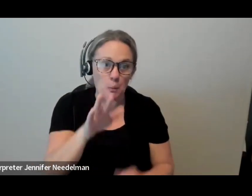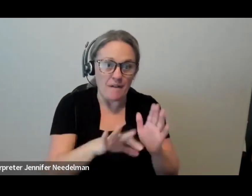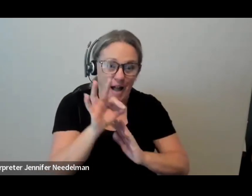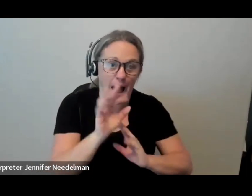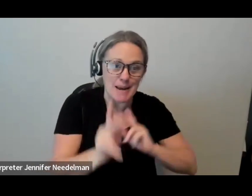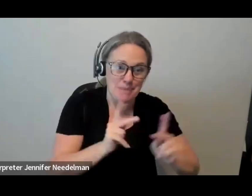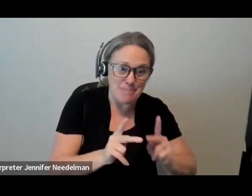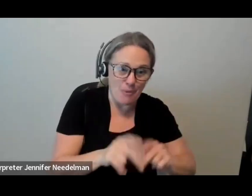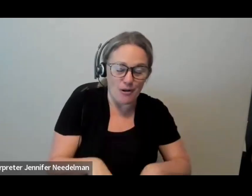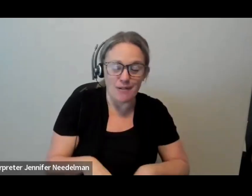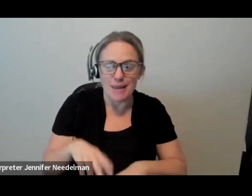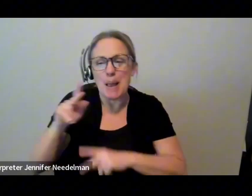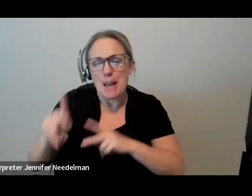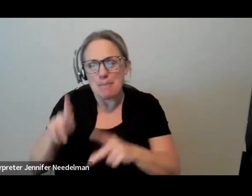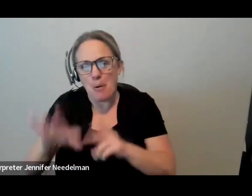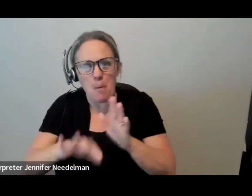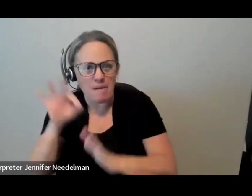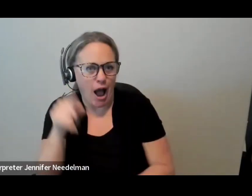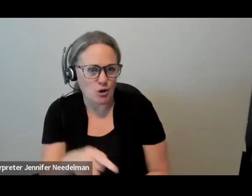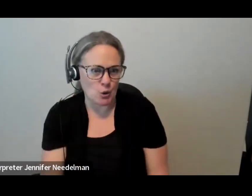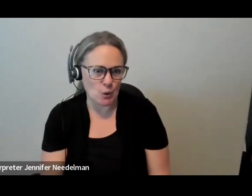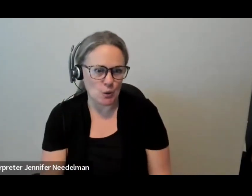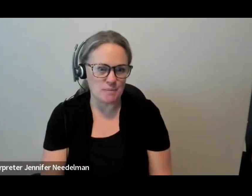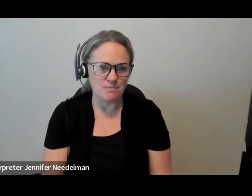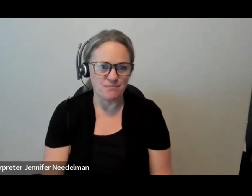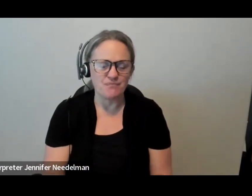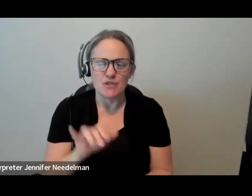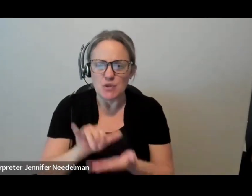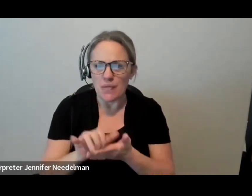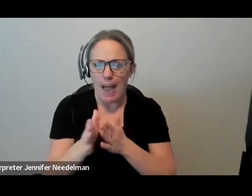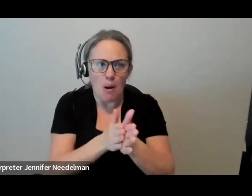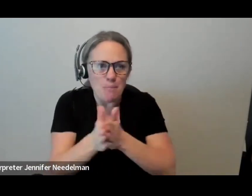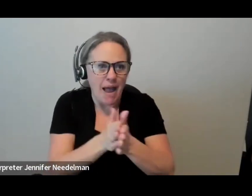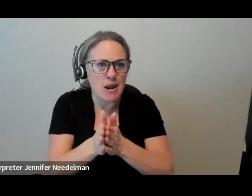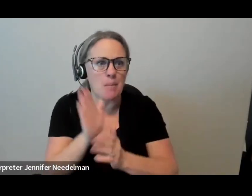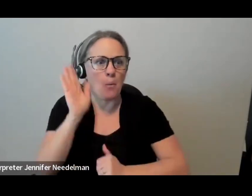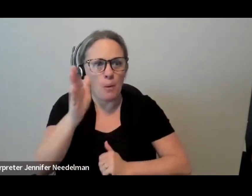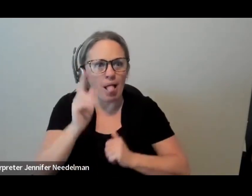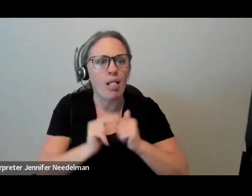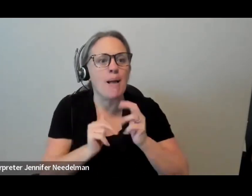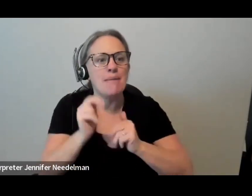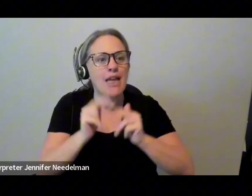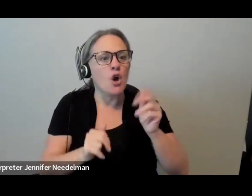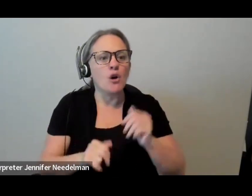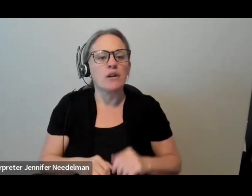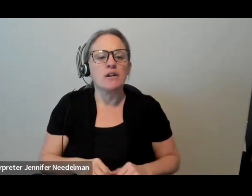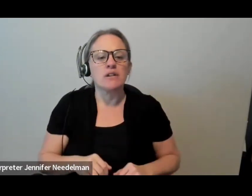and that momentum will build. So you'll get a lot of people being like, it has to come from the top down or well, maybe it's just the bottom up.